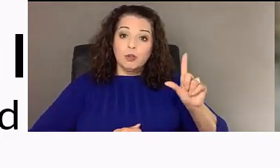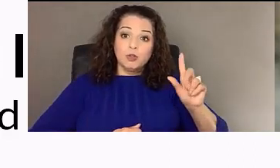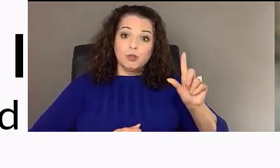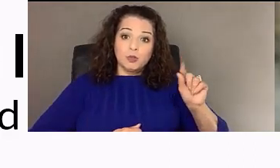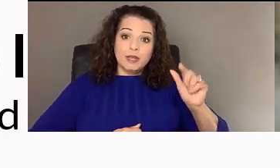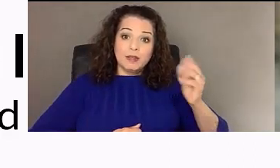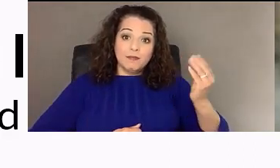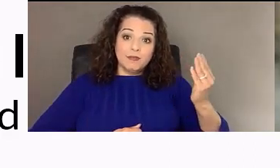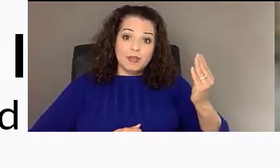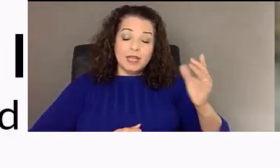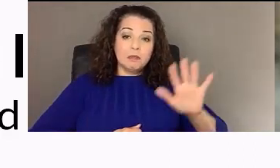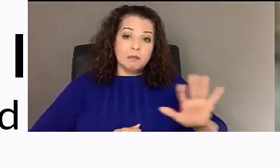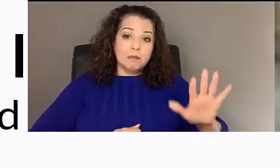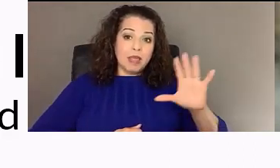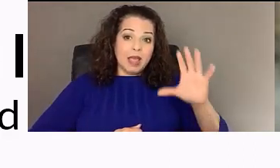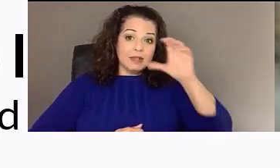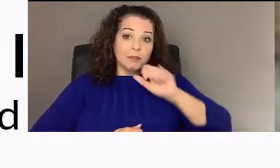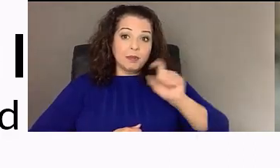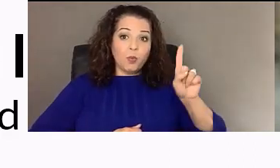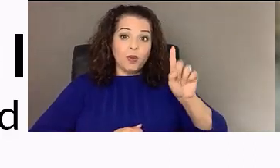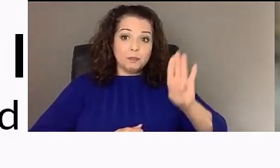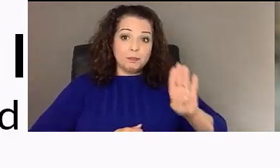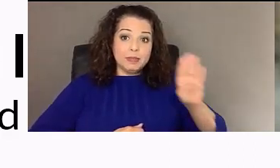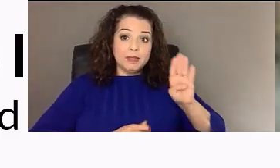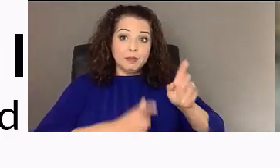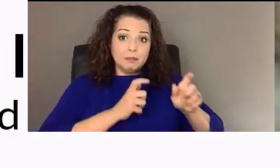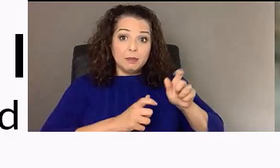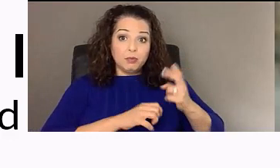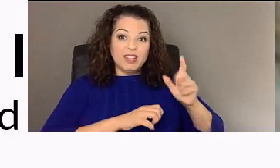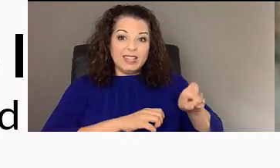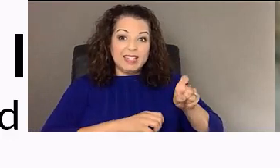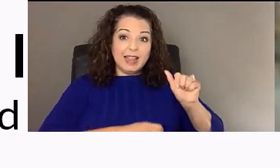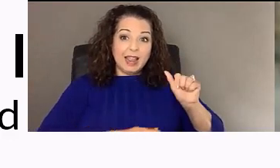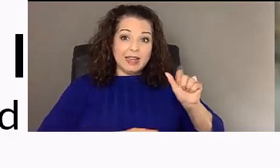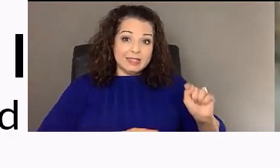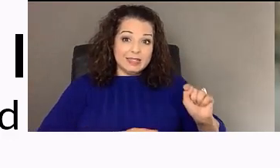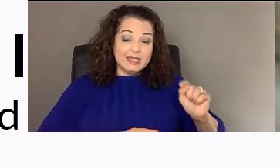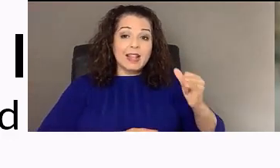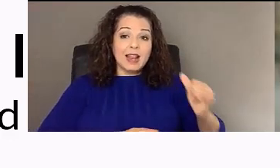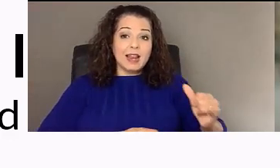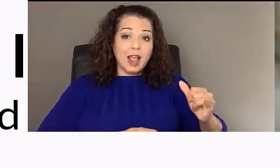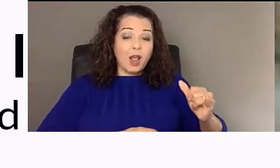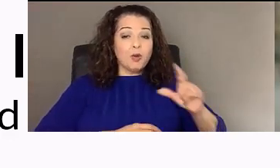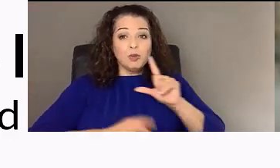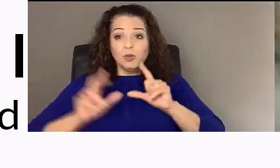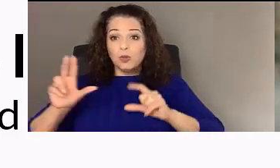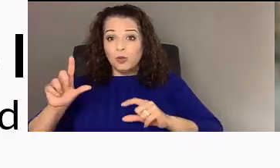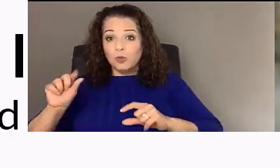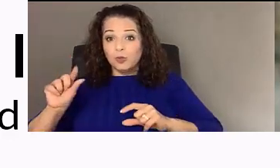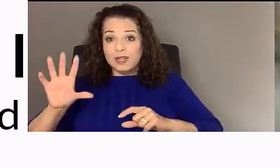had an estimated 1 billion people that needed ATs. And by 2050, that number is expected to double, up